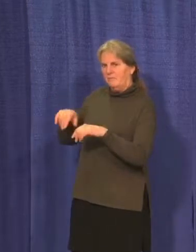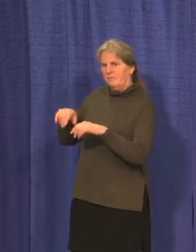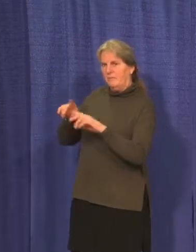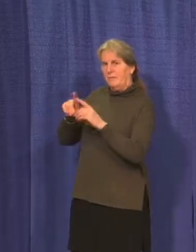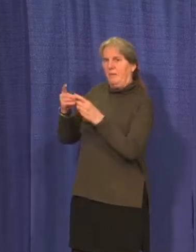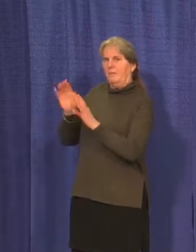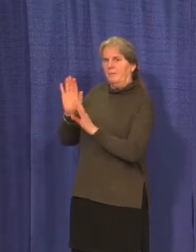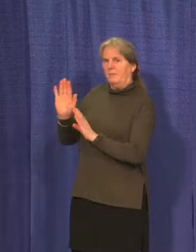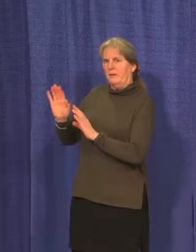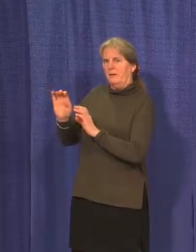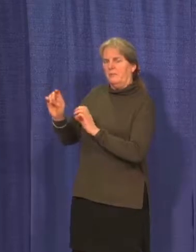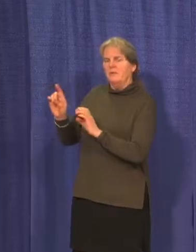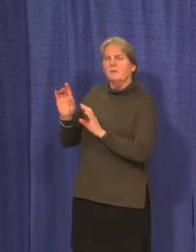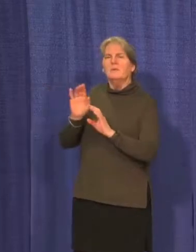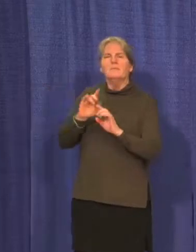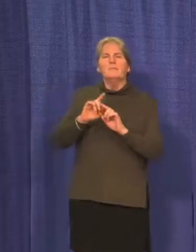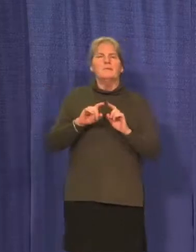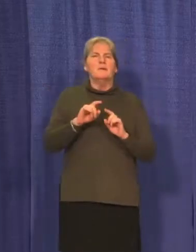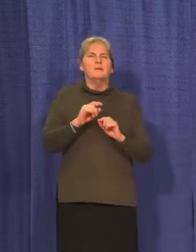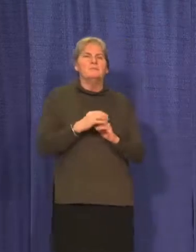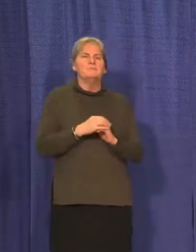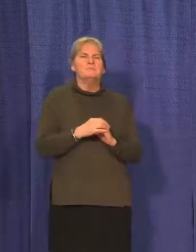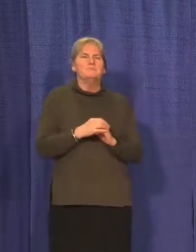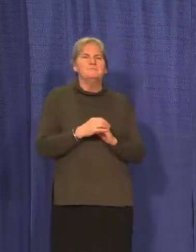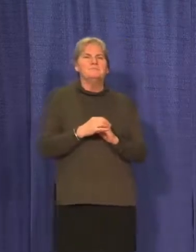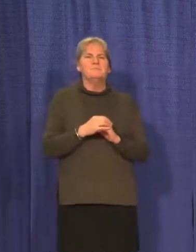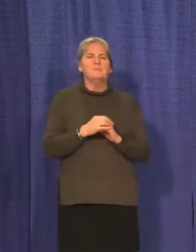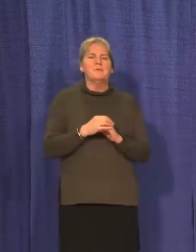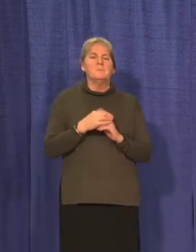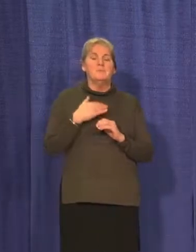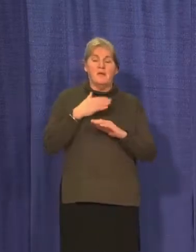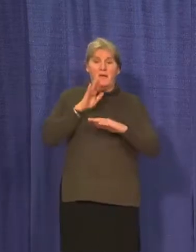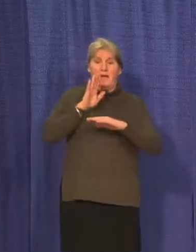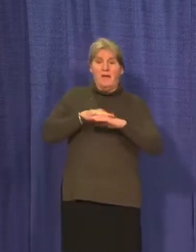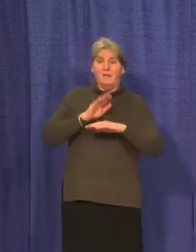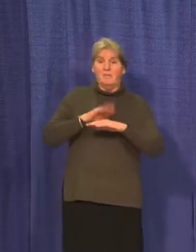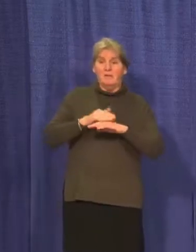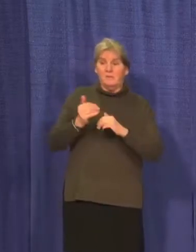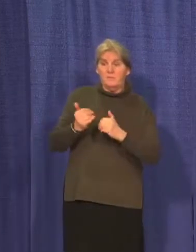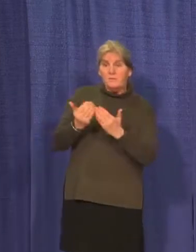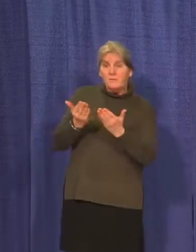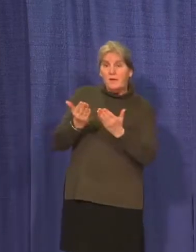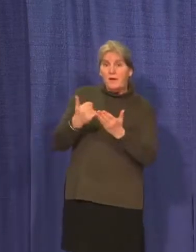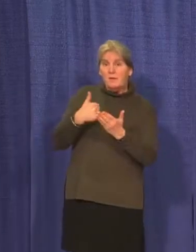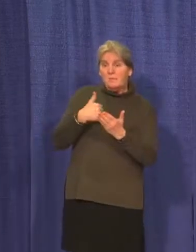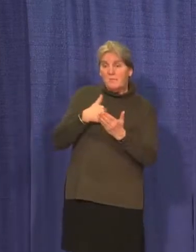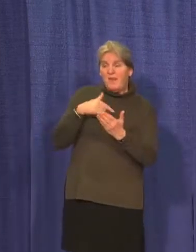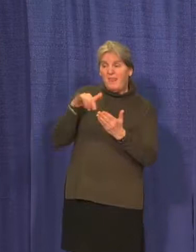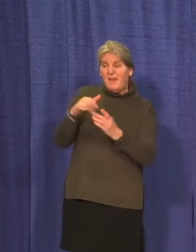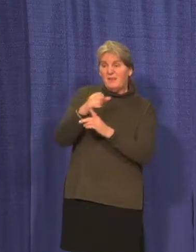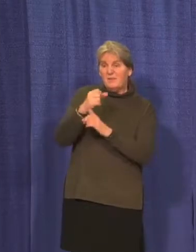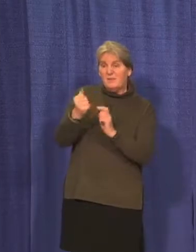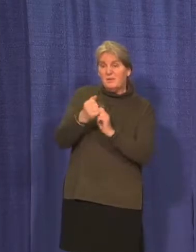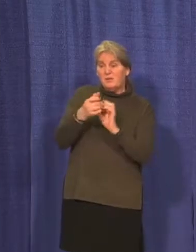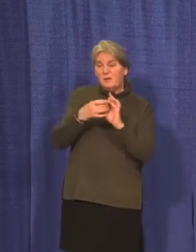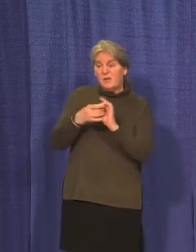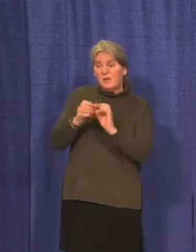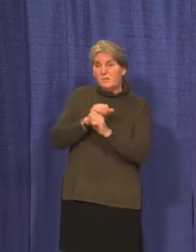department. But I think in the advice that I provide Bay storm the situation